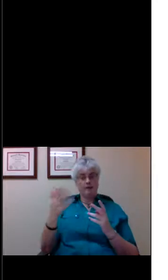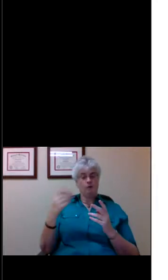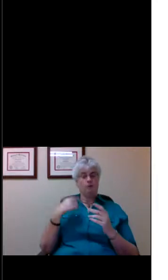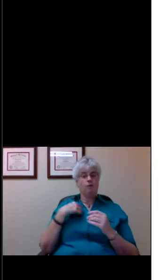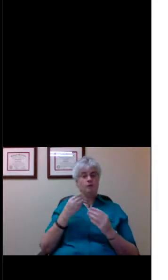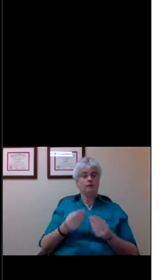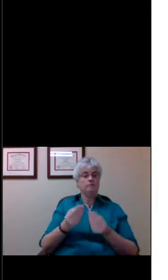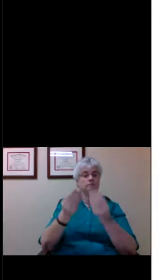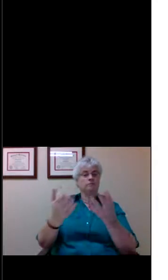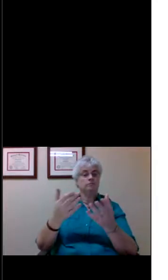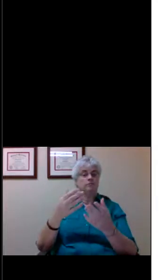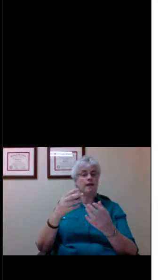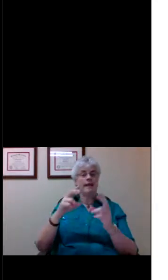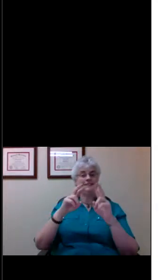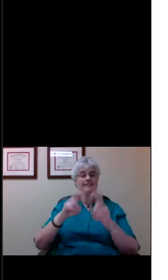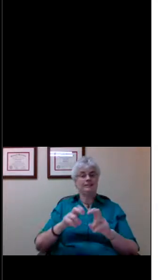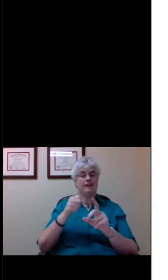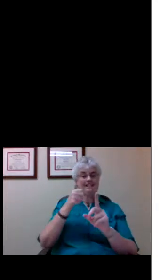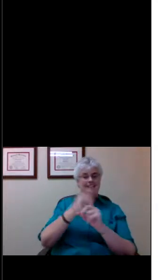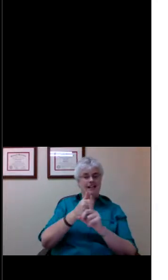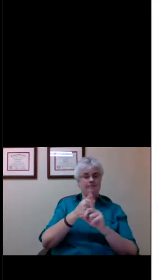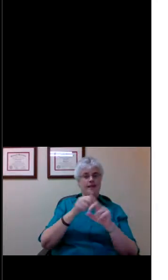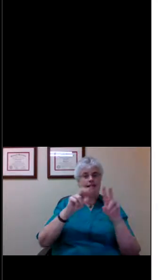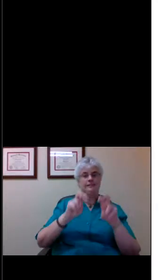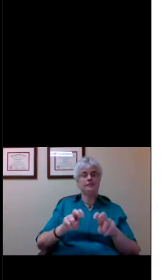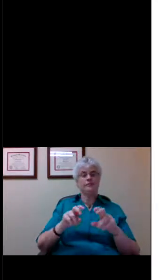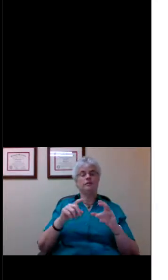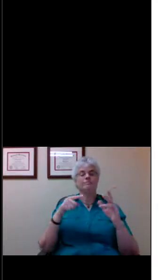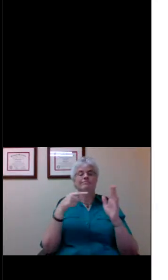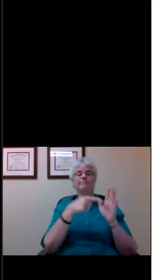topics. And one of the things that we were able to provide was an assessment- a